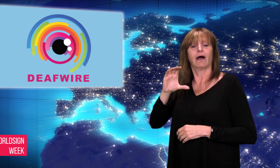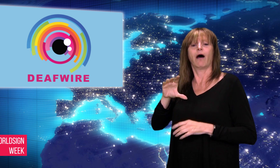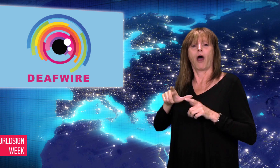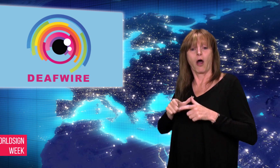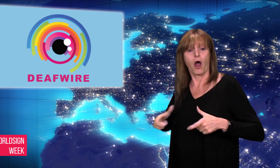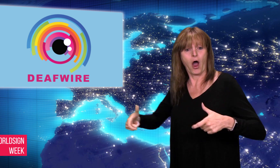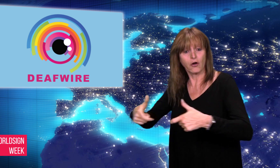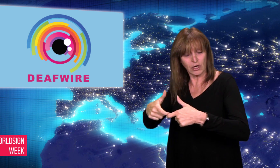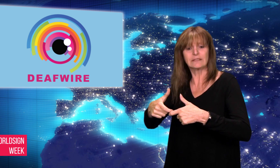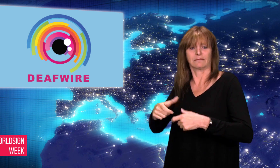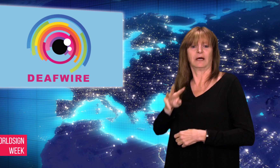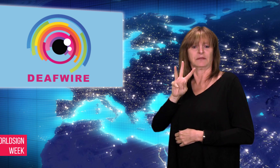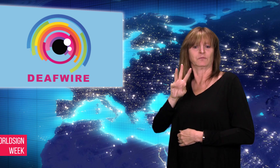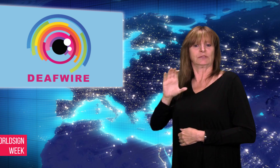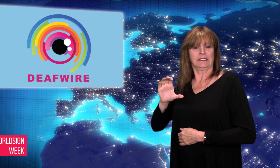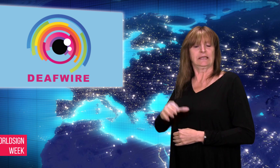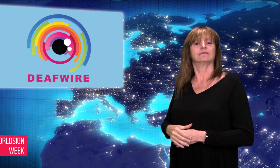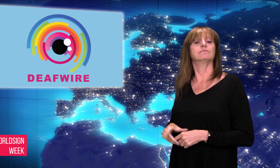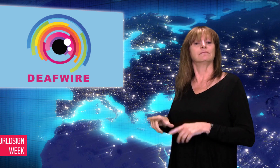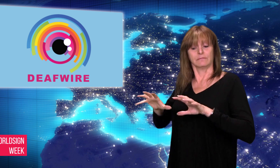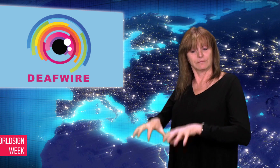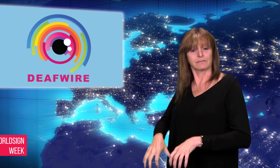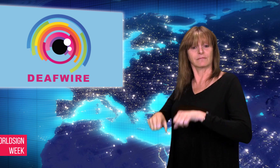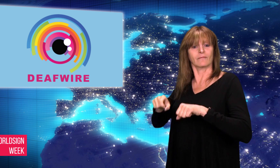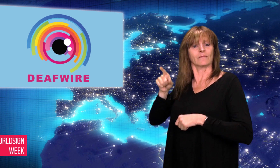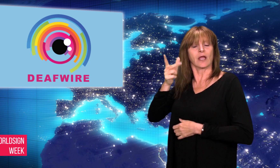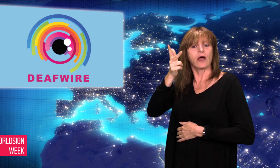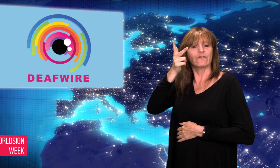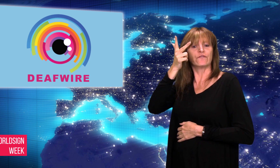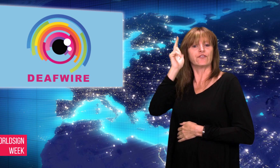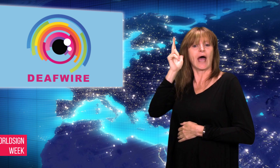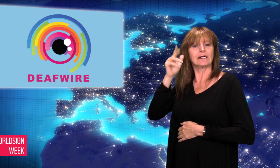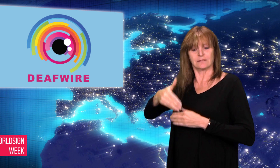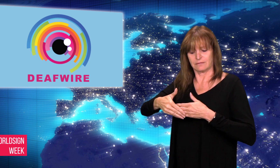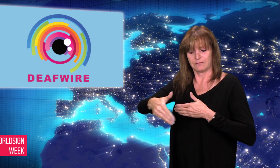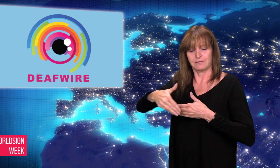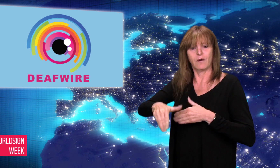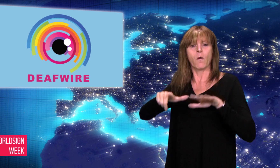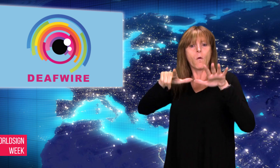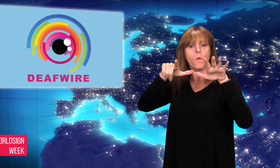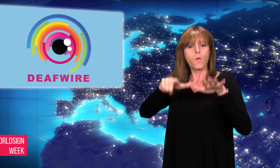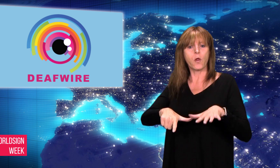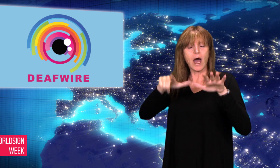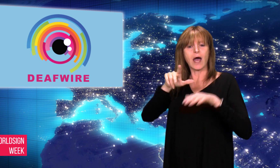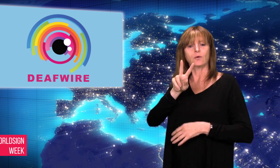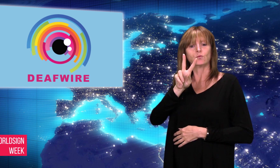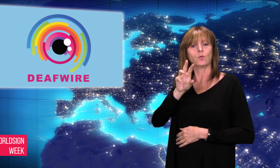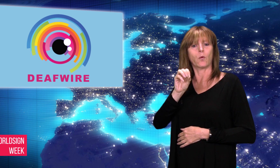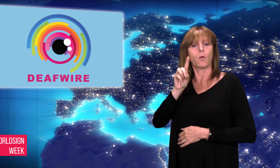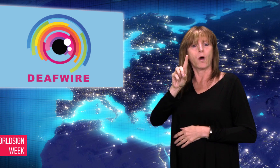discussed legal perspectives of sign language rights for deaf children